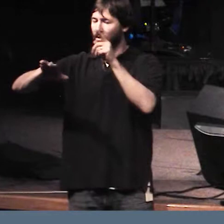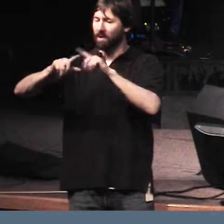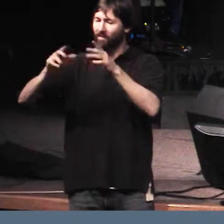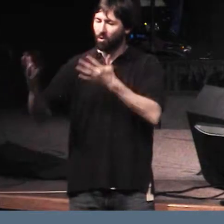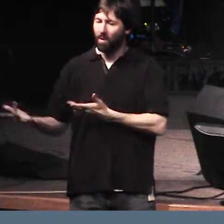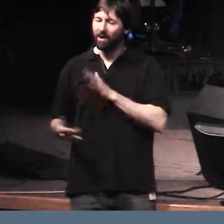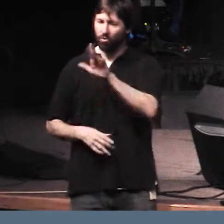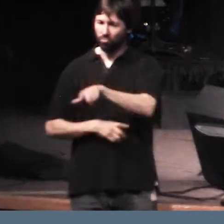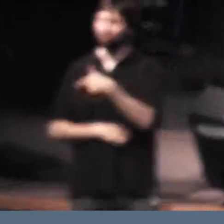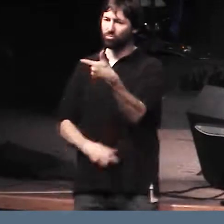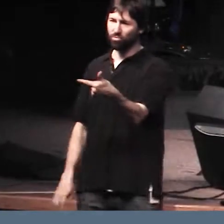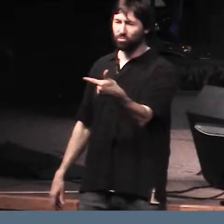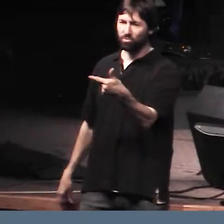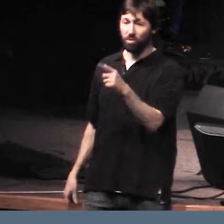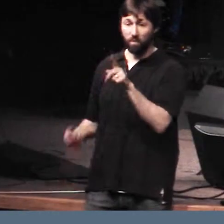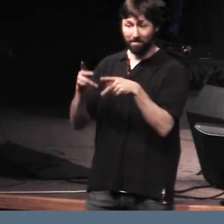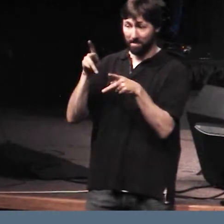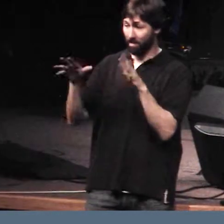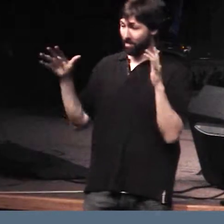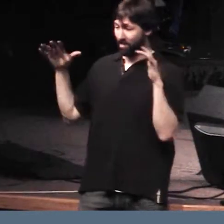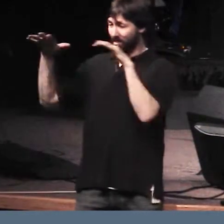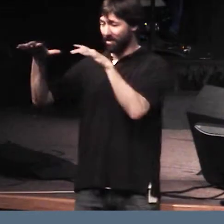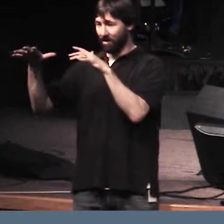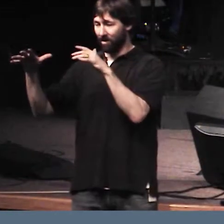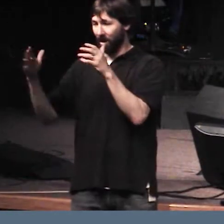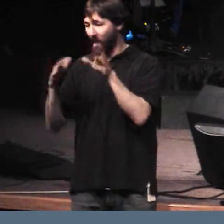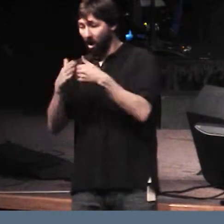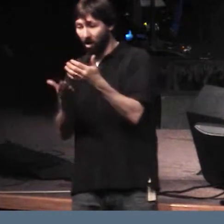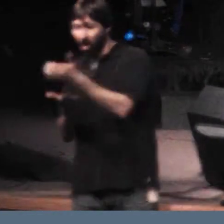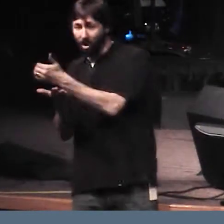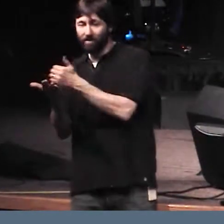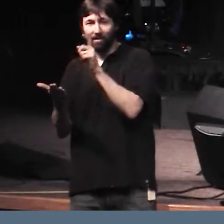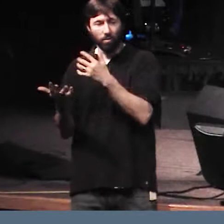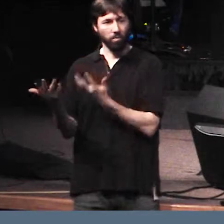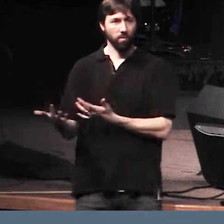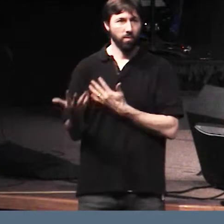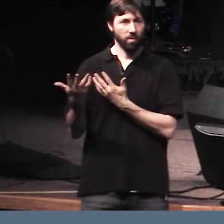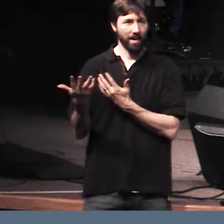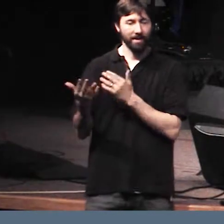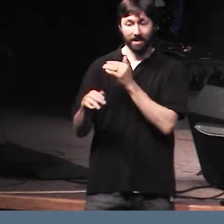turn and so with the communities their harvest is all the same time for everybody - everybody is there and they're waiting at the evening and into the morning